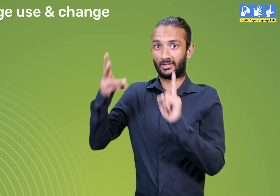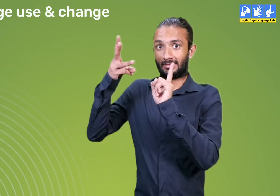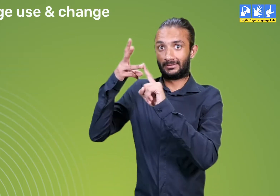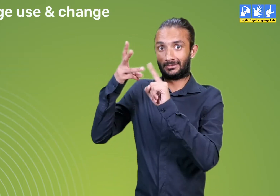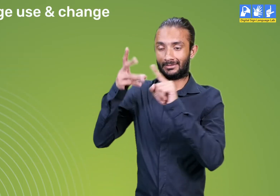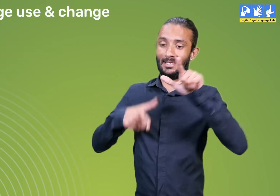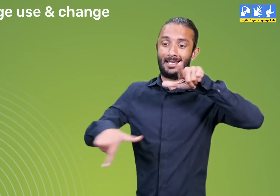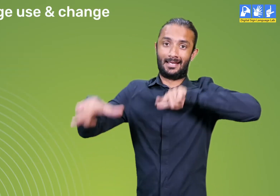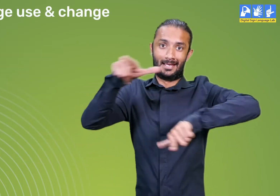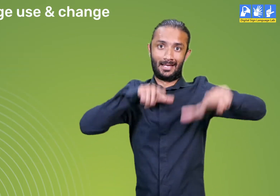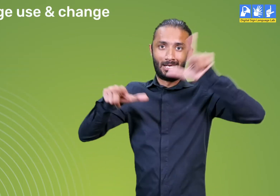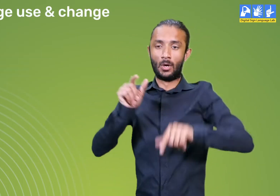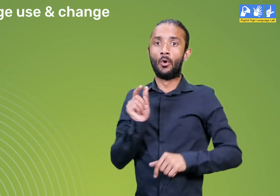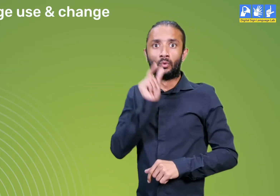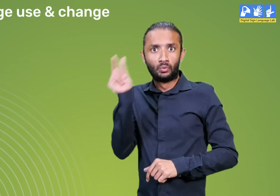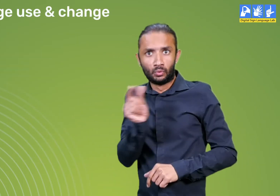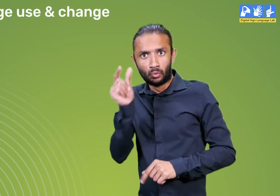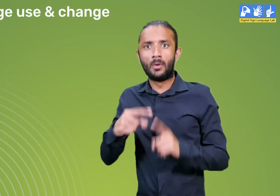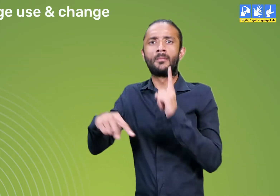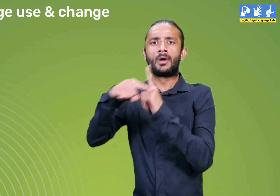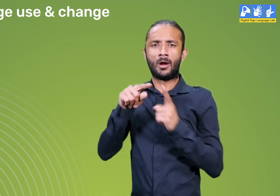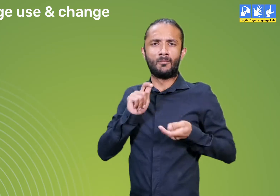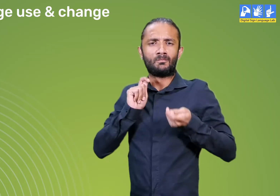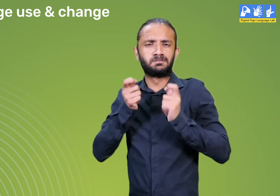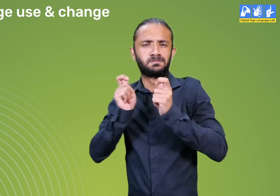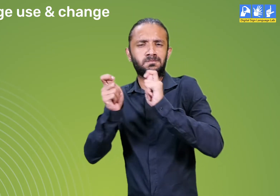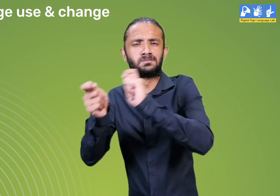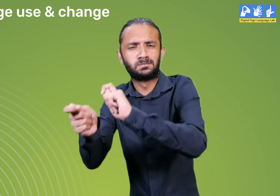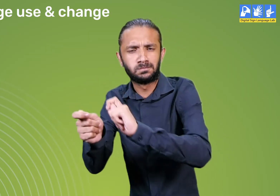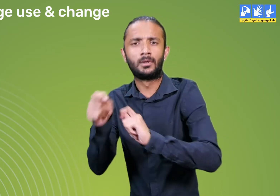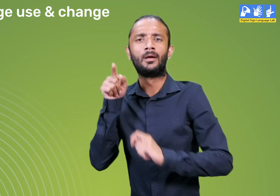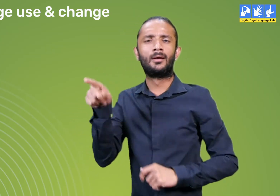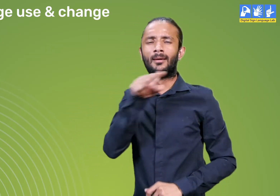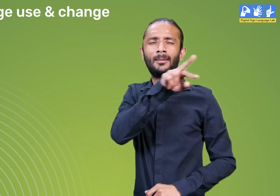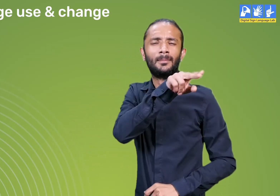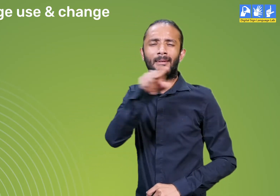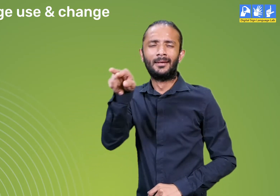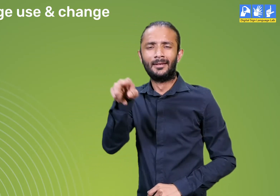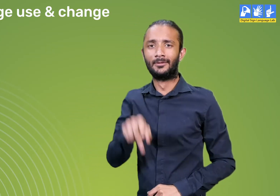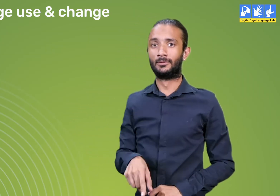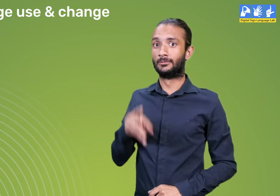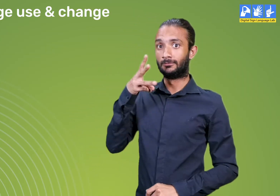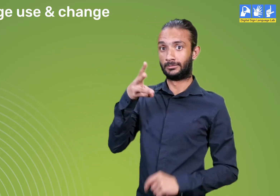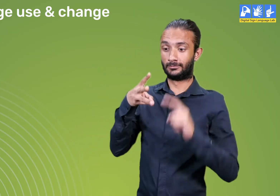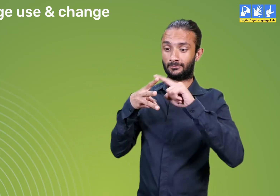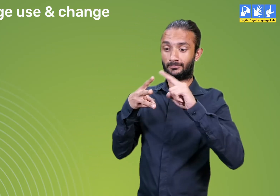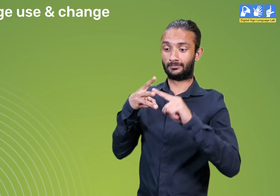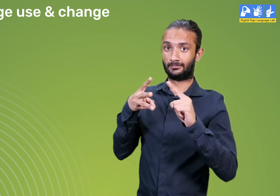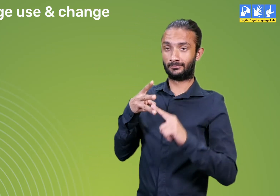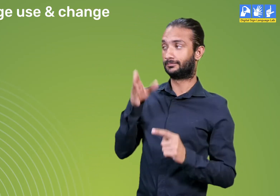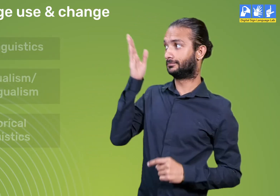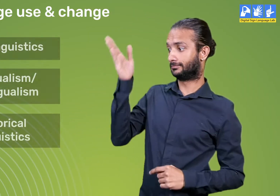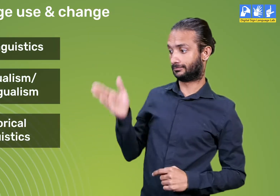The third point is language use and change it involves 3 sub points